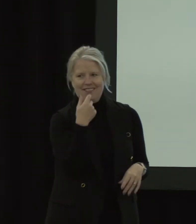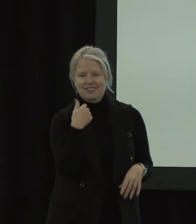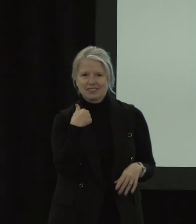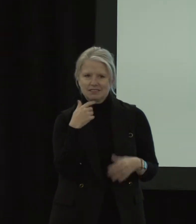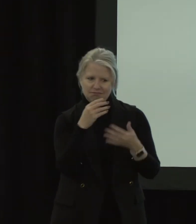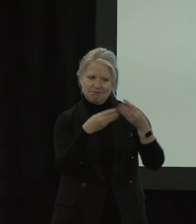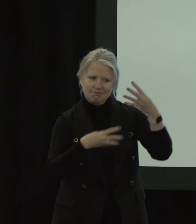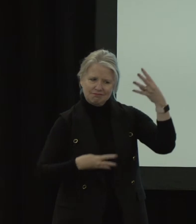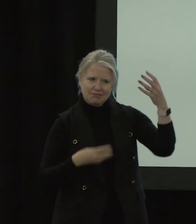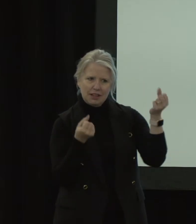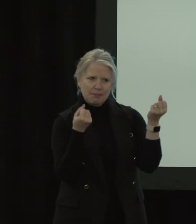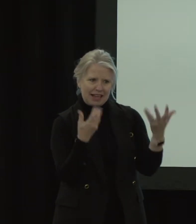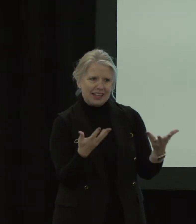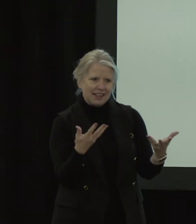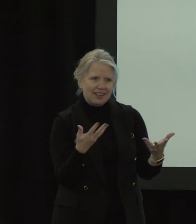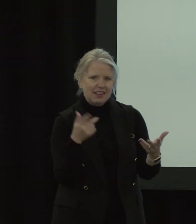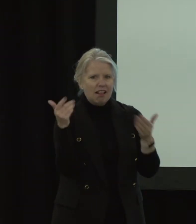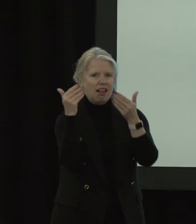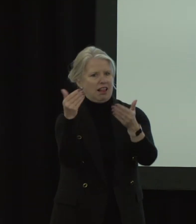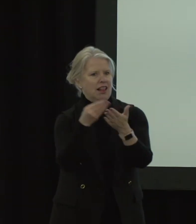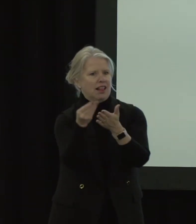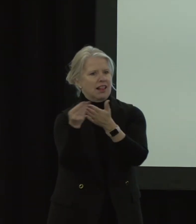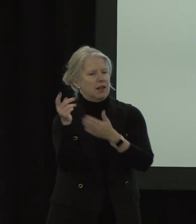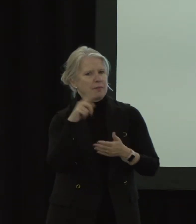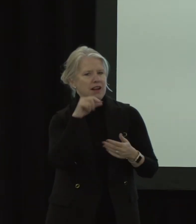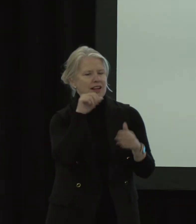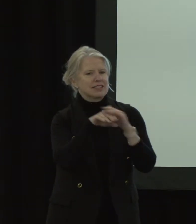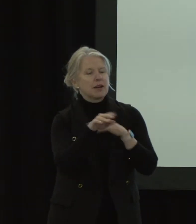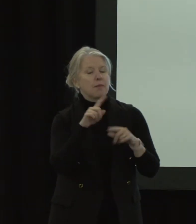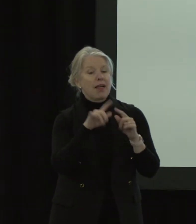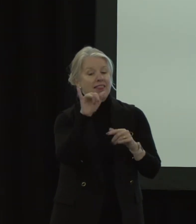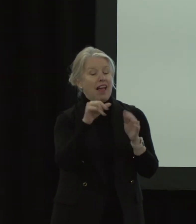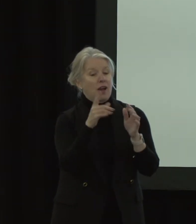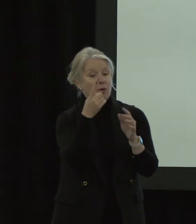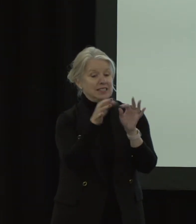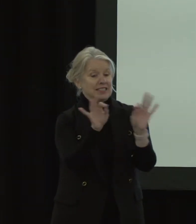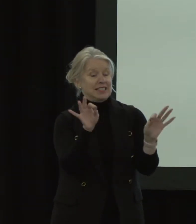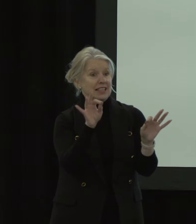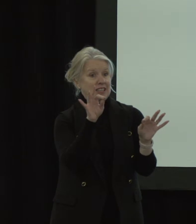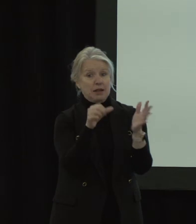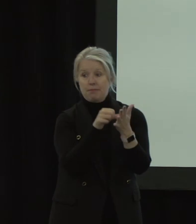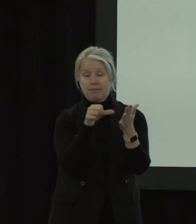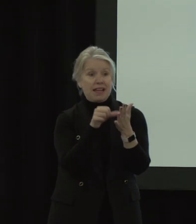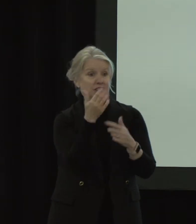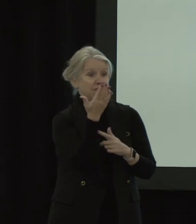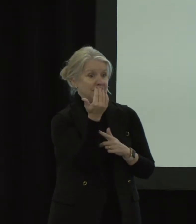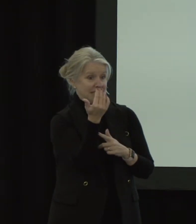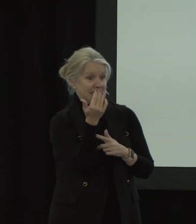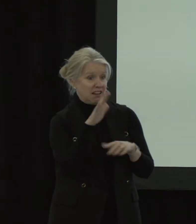sentence, that really got to me. It's on page 15, and it is this, and I quote: